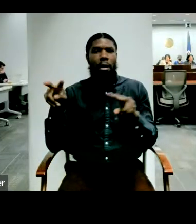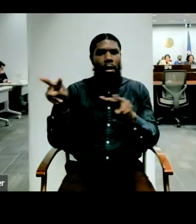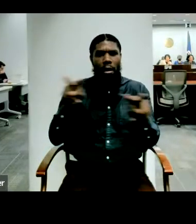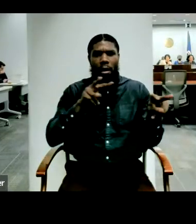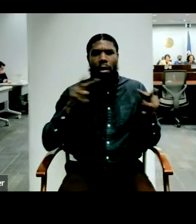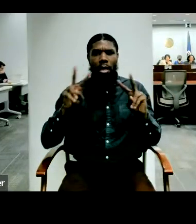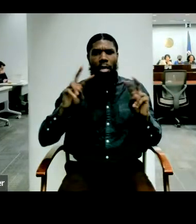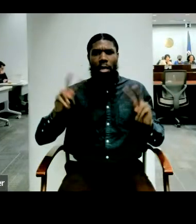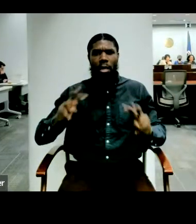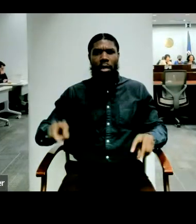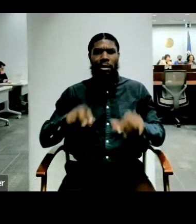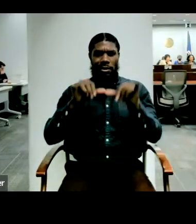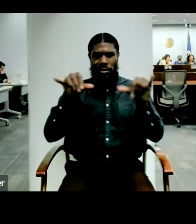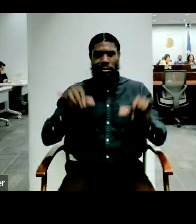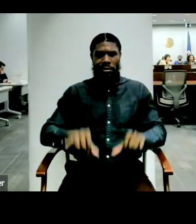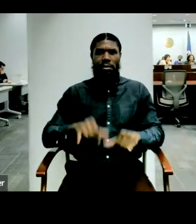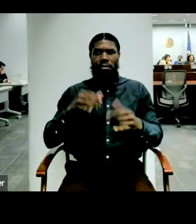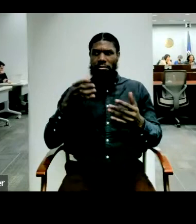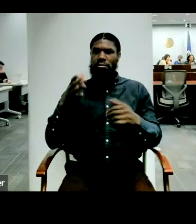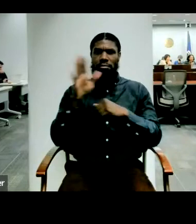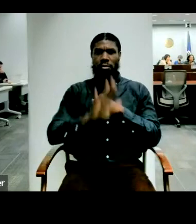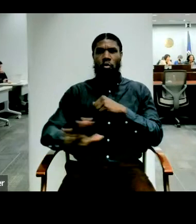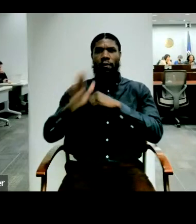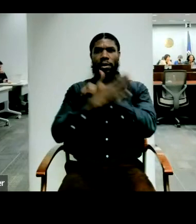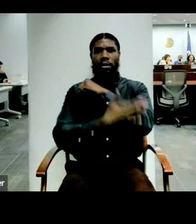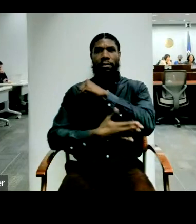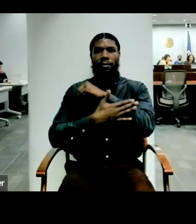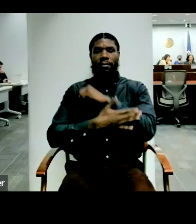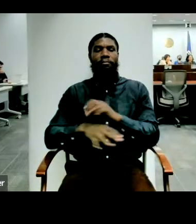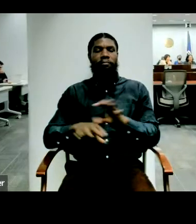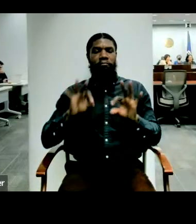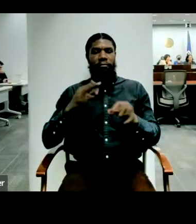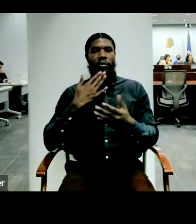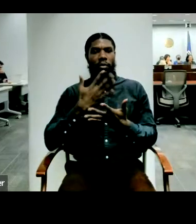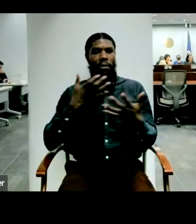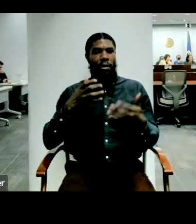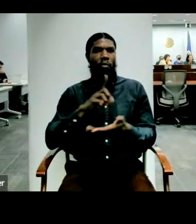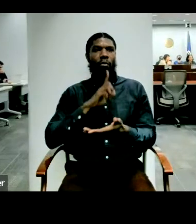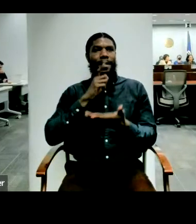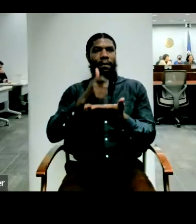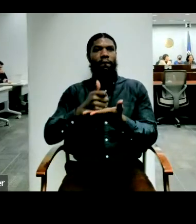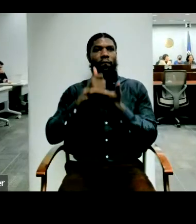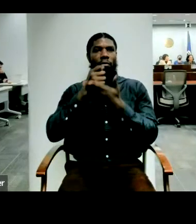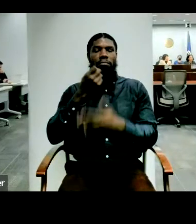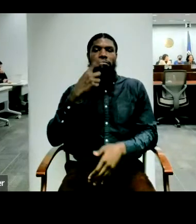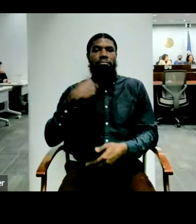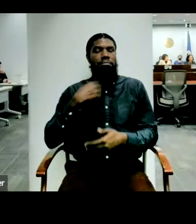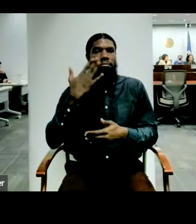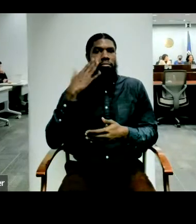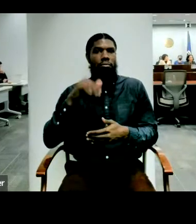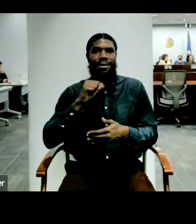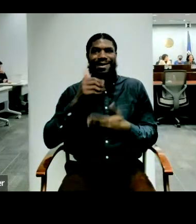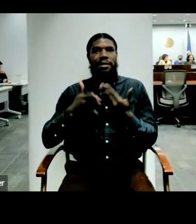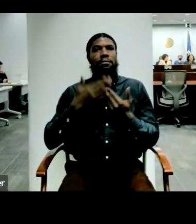Thank you, that's helpful. I'm cognizant too that it is not easy for employers when there